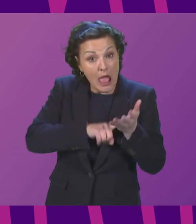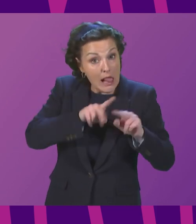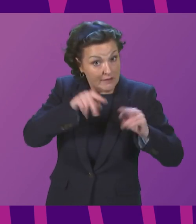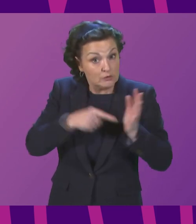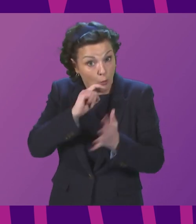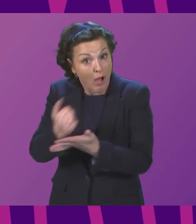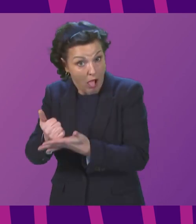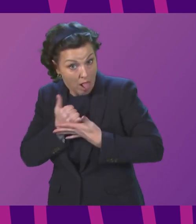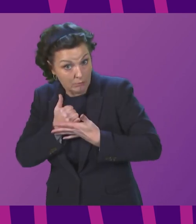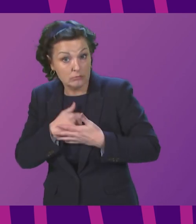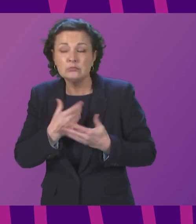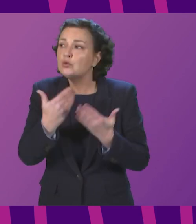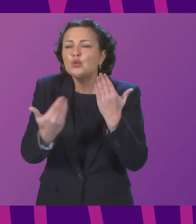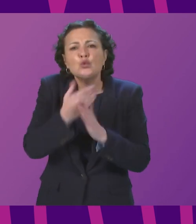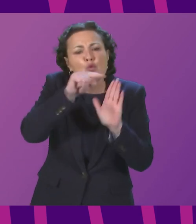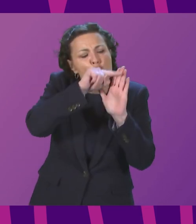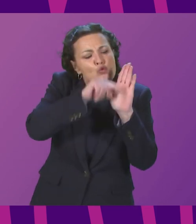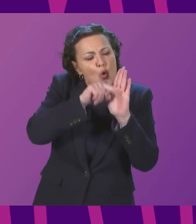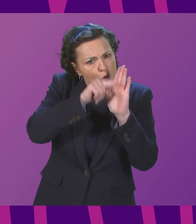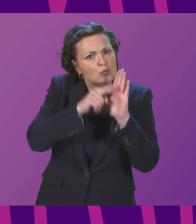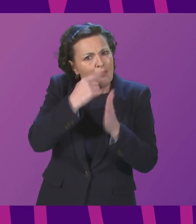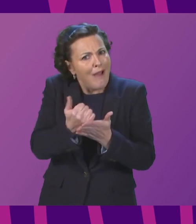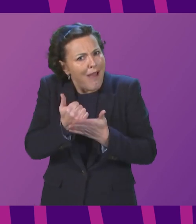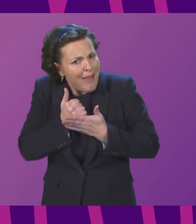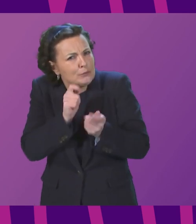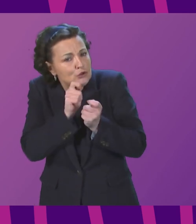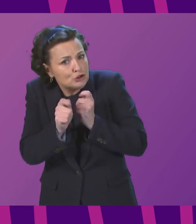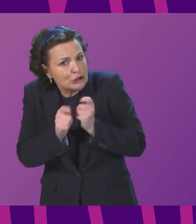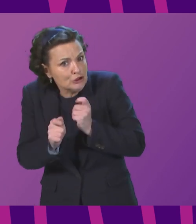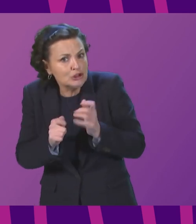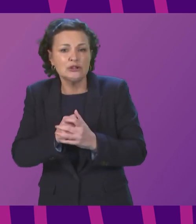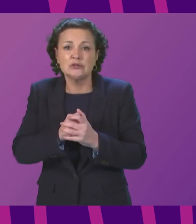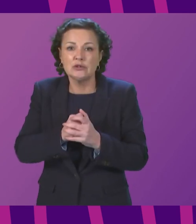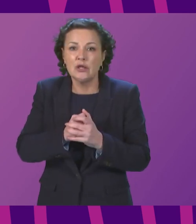isolation rules, and updated education guidance reflecting those changes will be issued shortly.